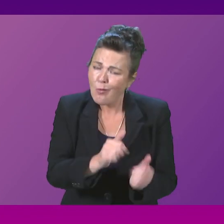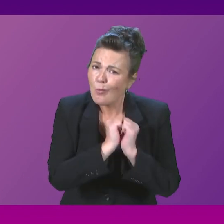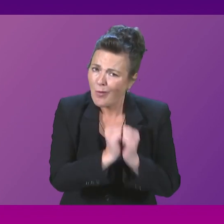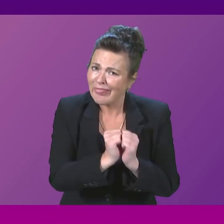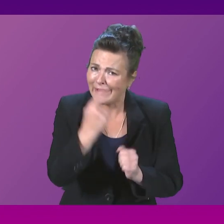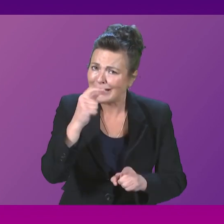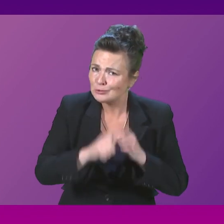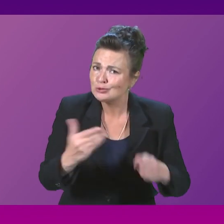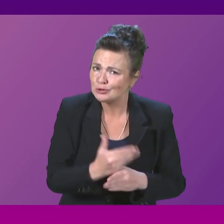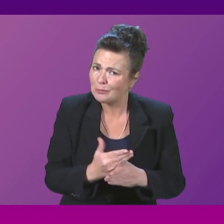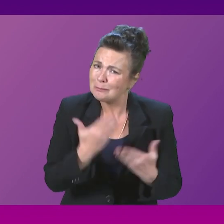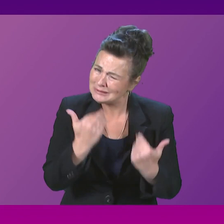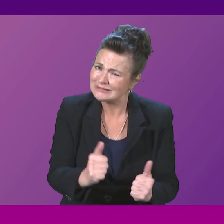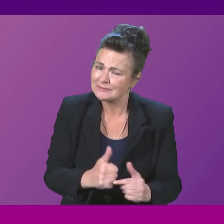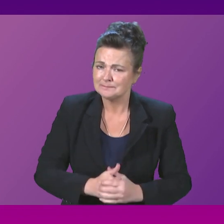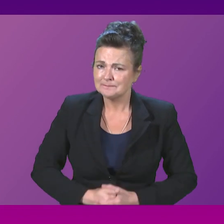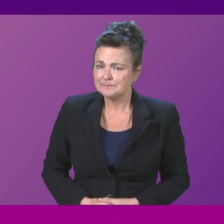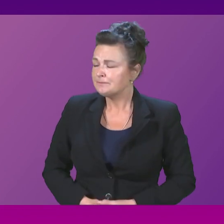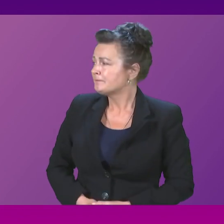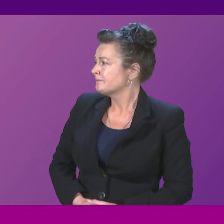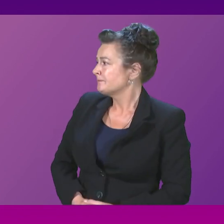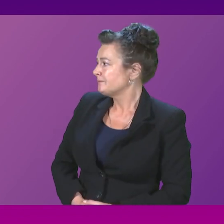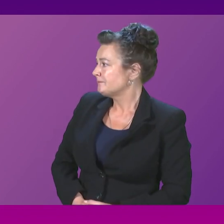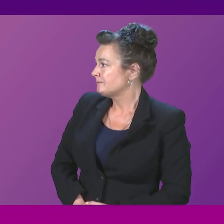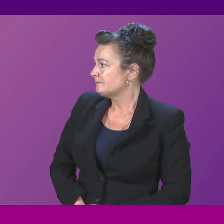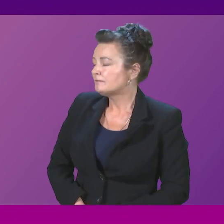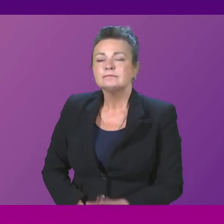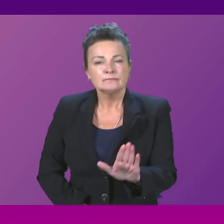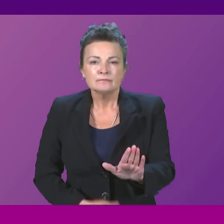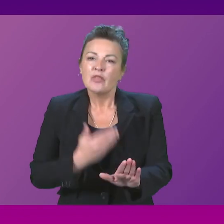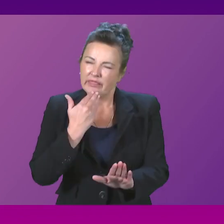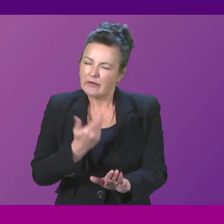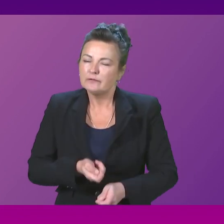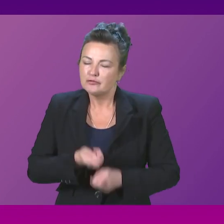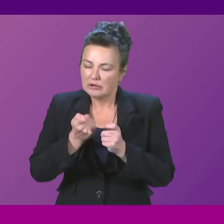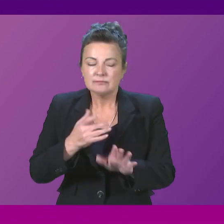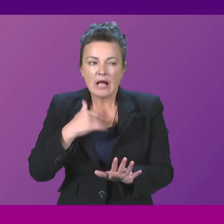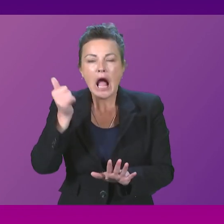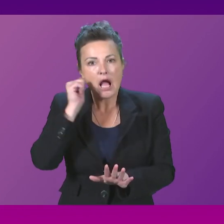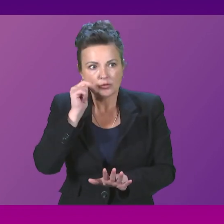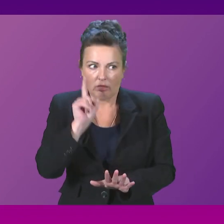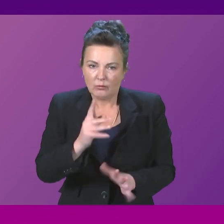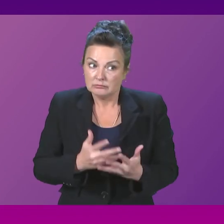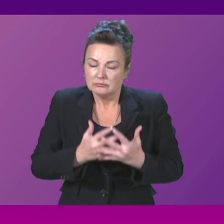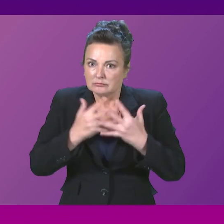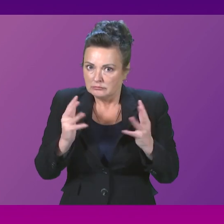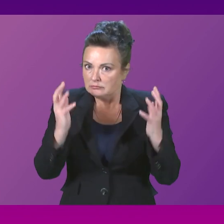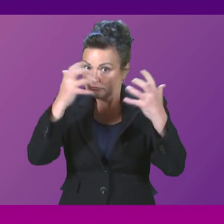I thank Beatrice Wishart for raising an issue that I know was of profound concern to islanders